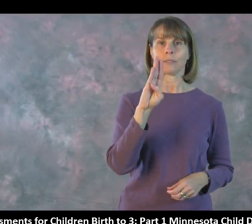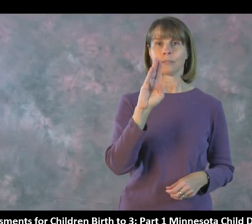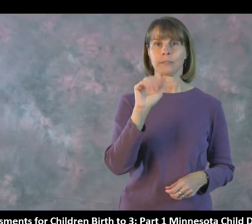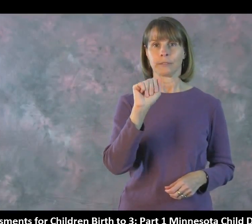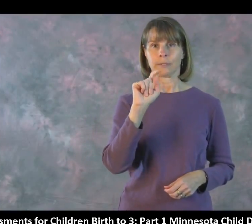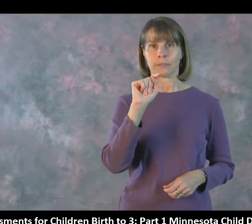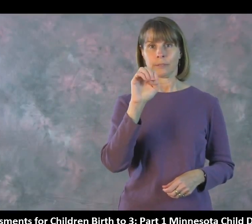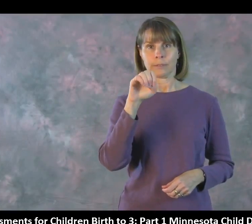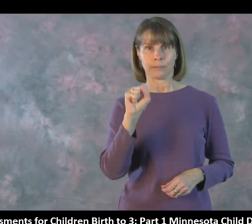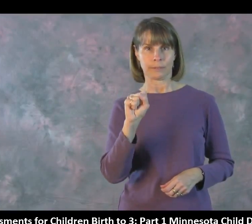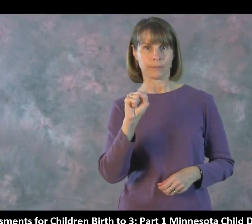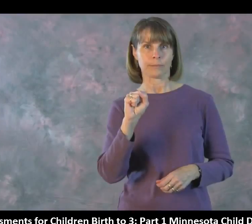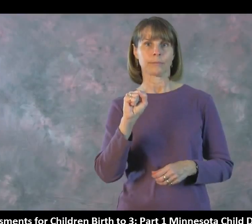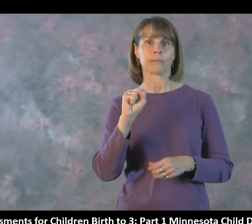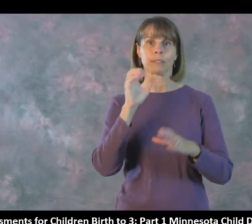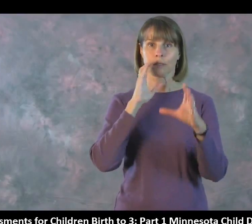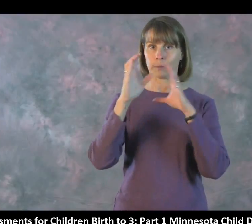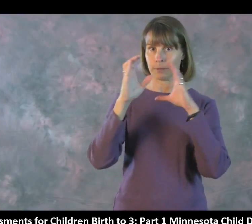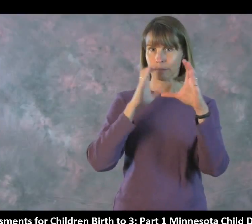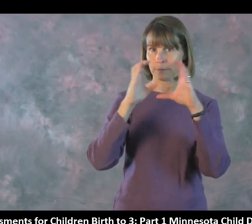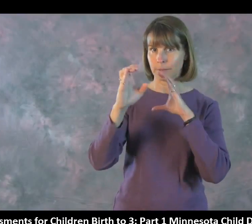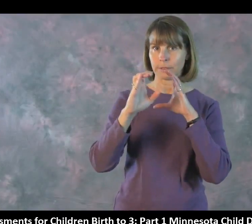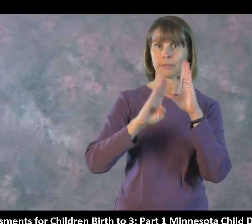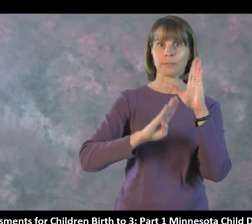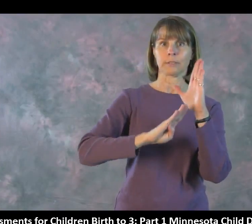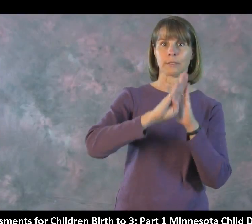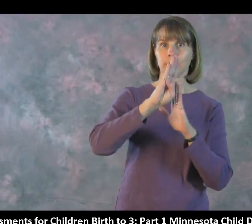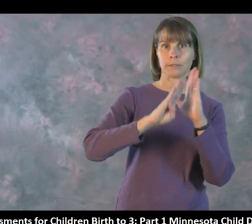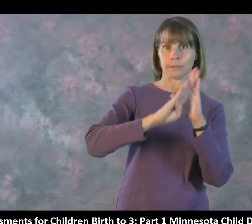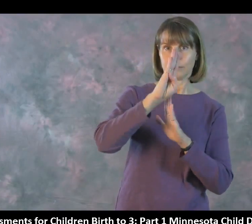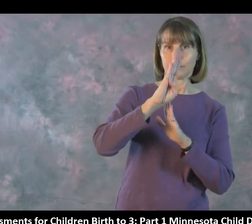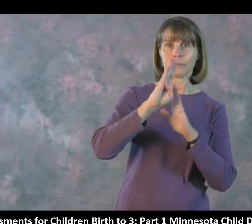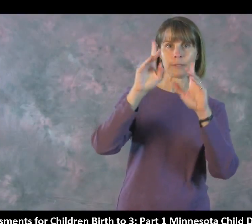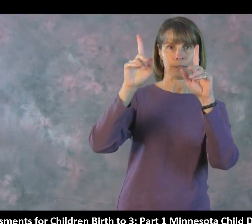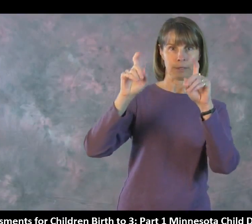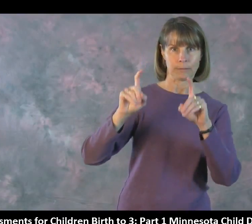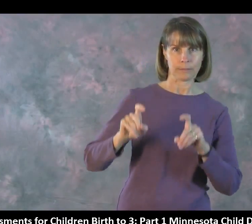MacArthur-Bates Communicative Development